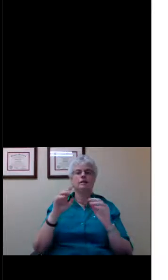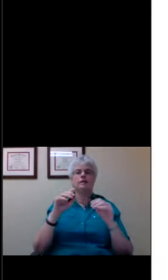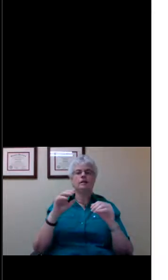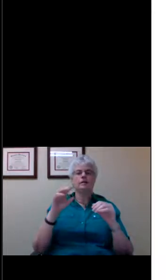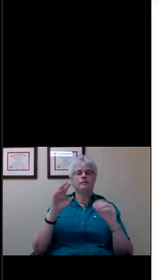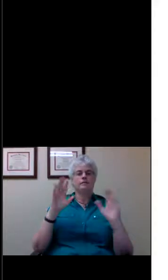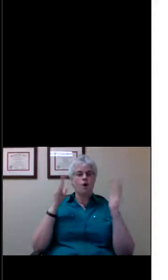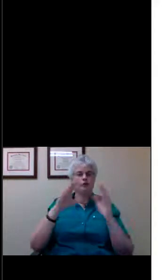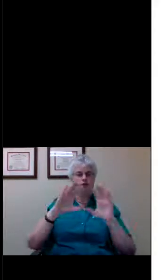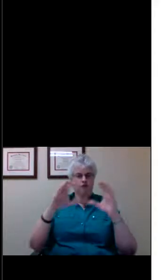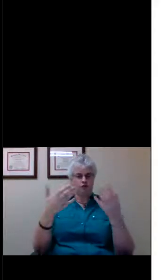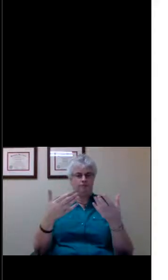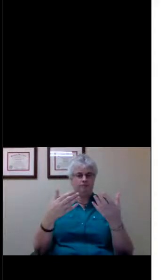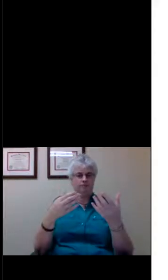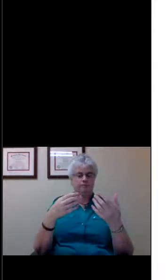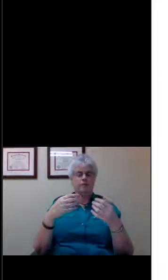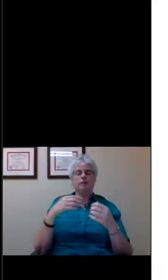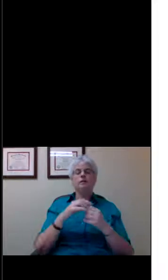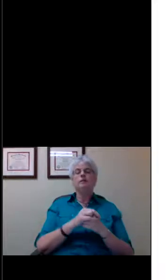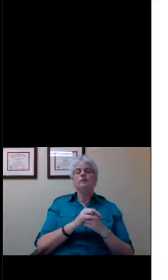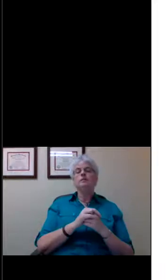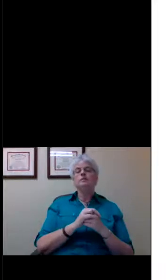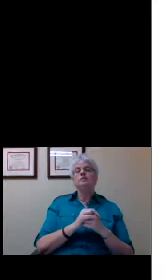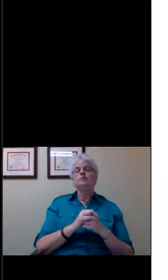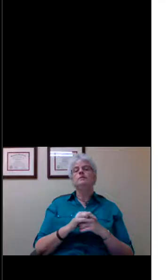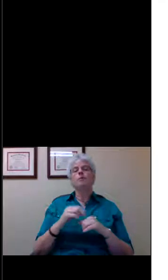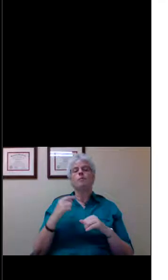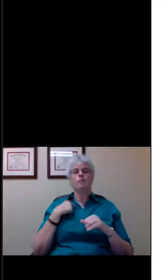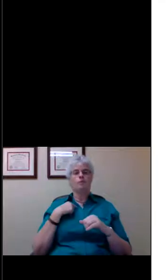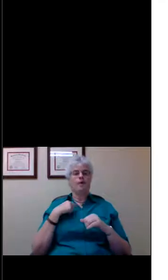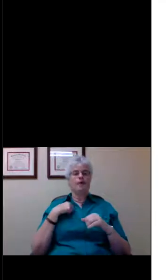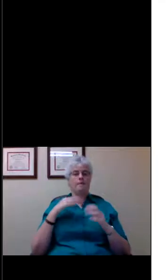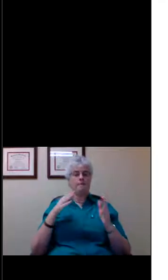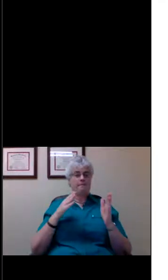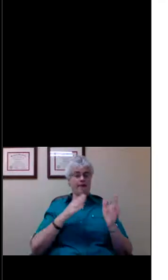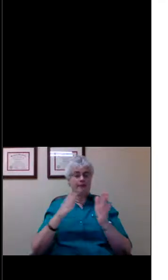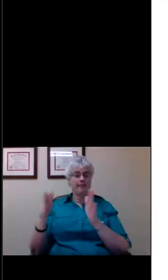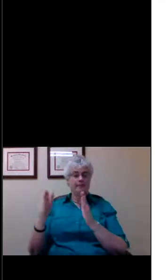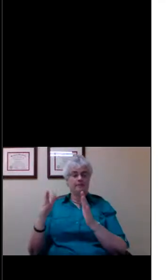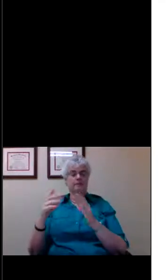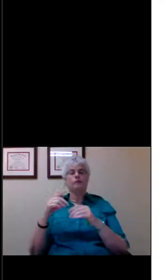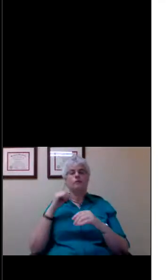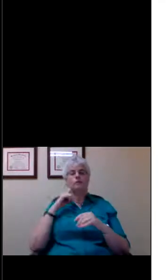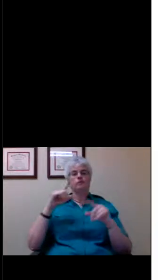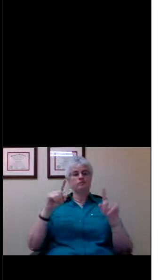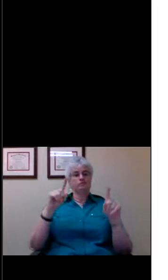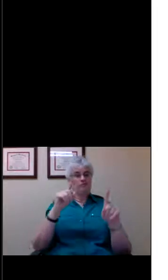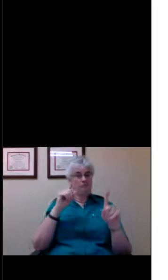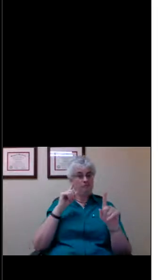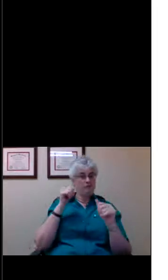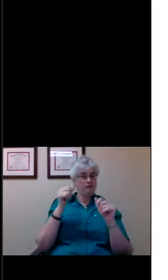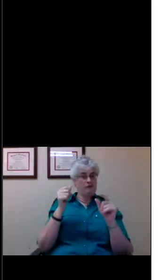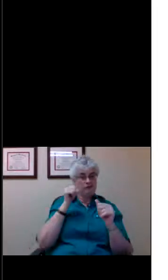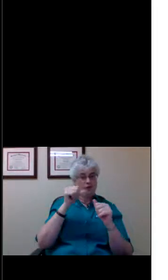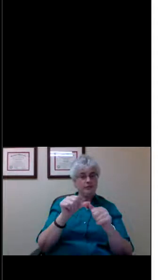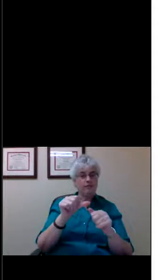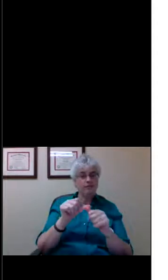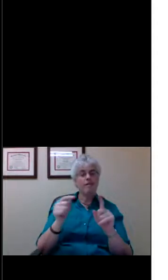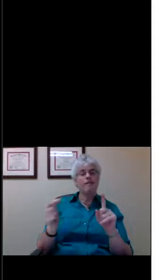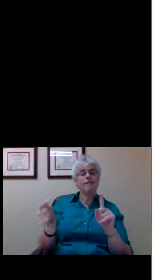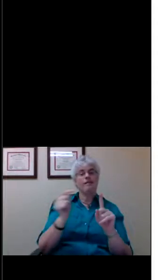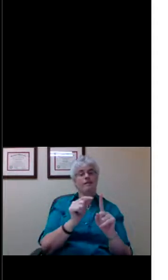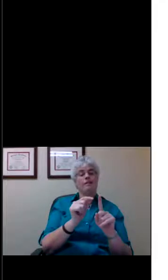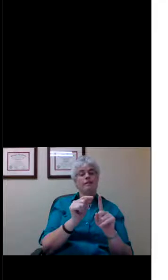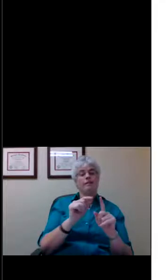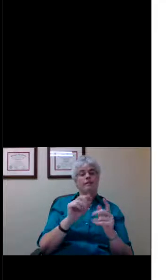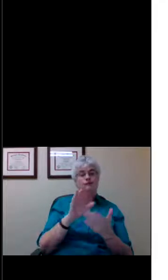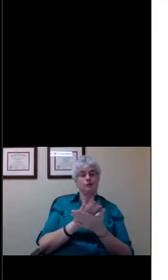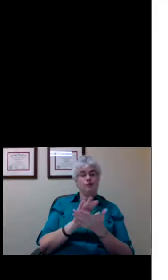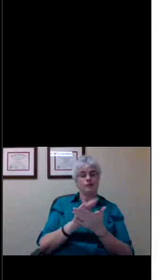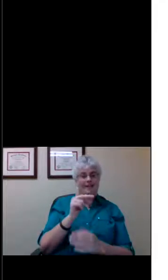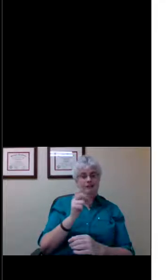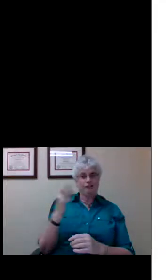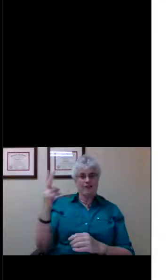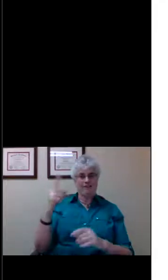and develop focus groups. And our method for doing that, if you recall,